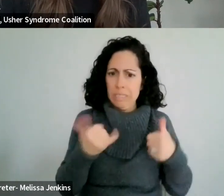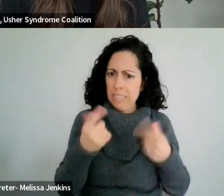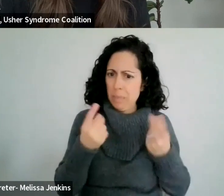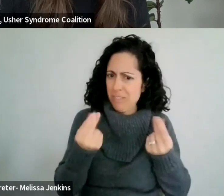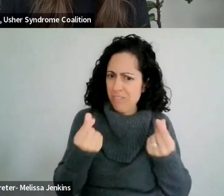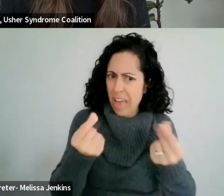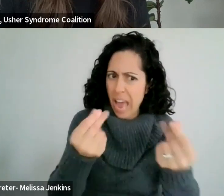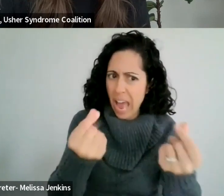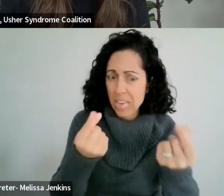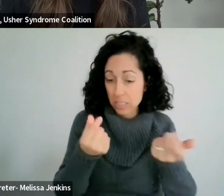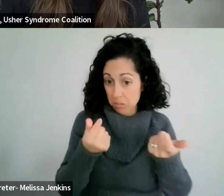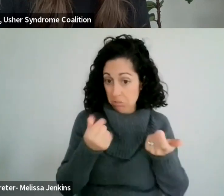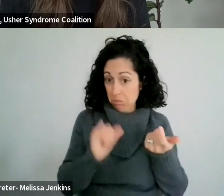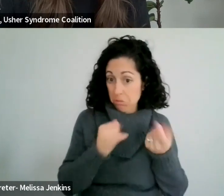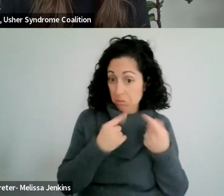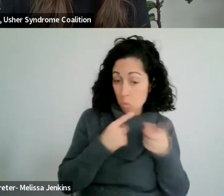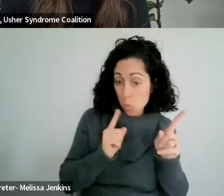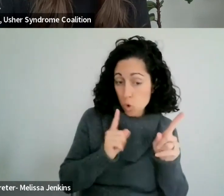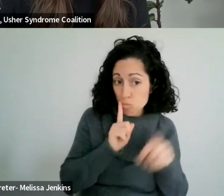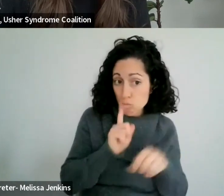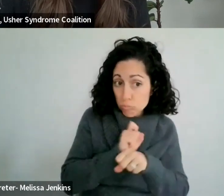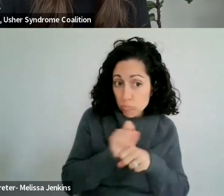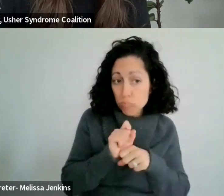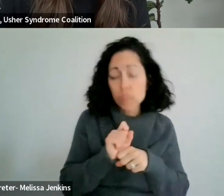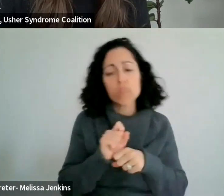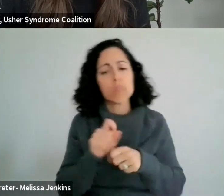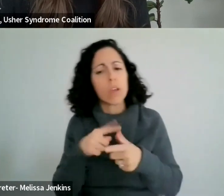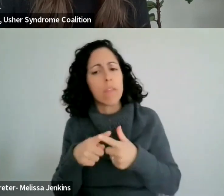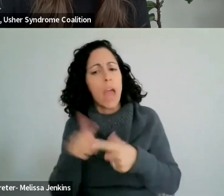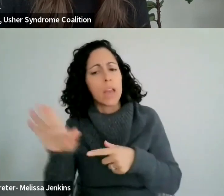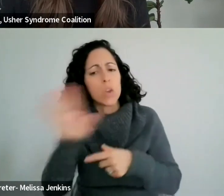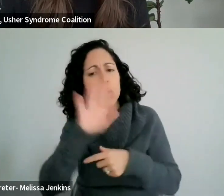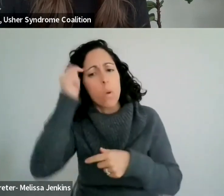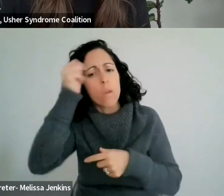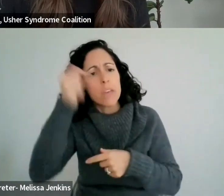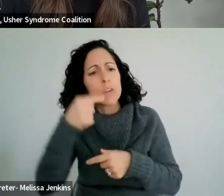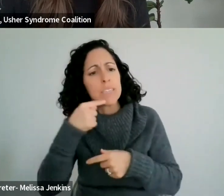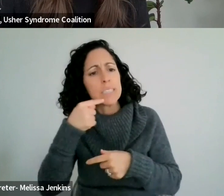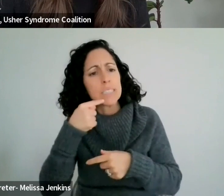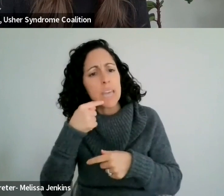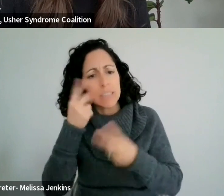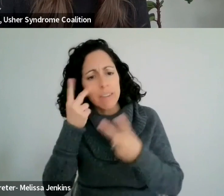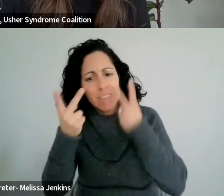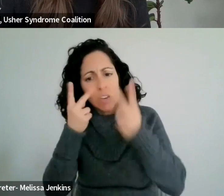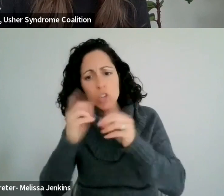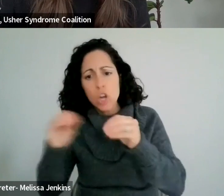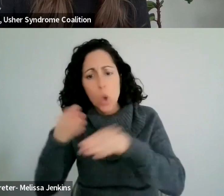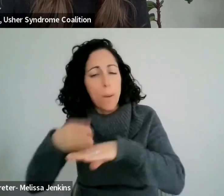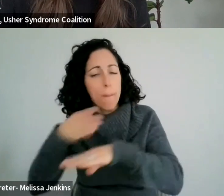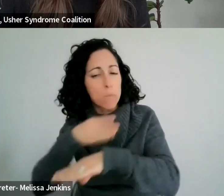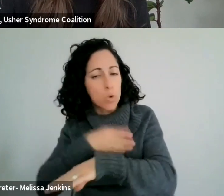Secondly is the working theory that there will be no improvement in vision, and the best case scenario is stabilization